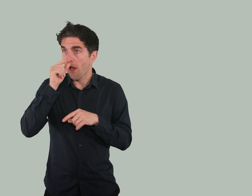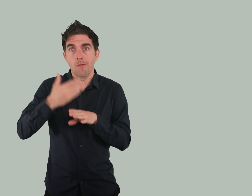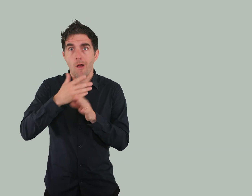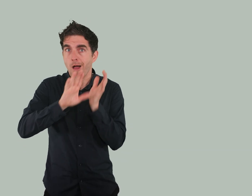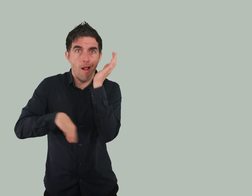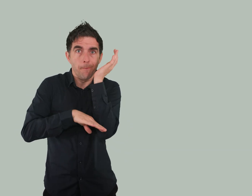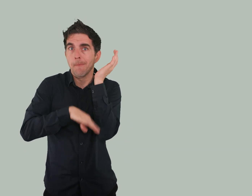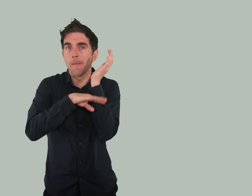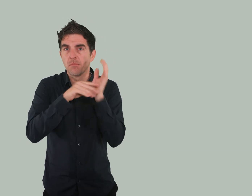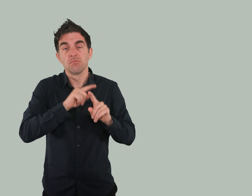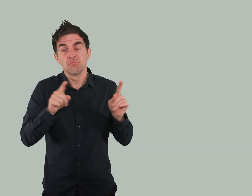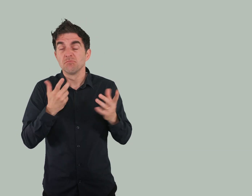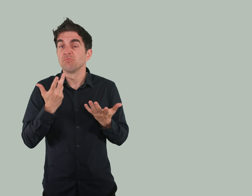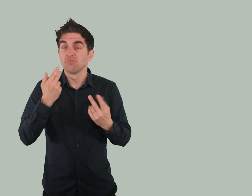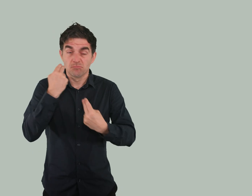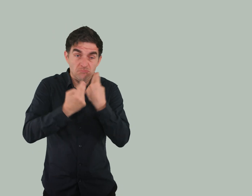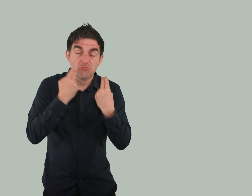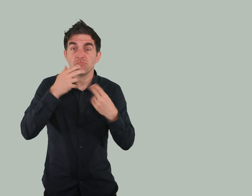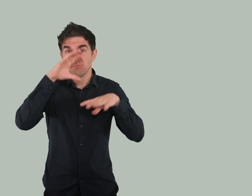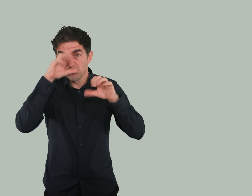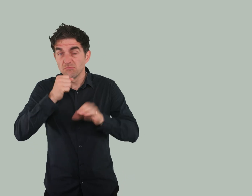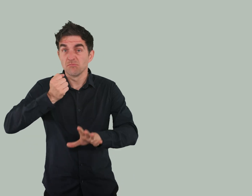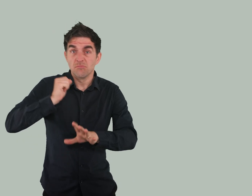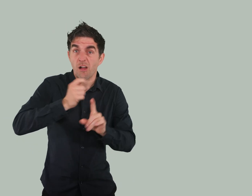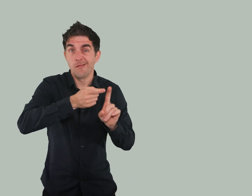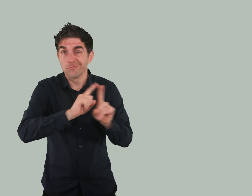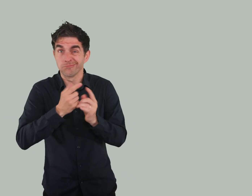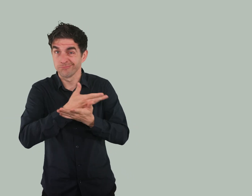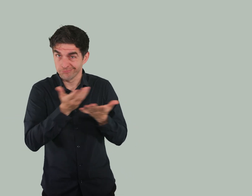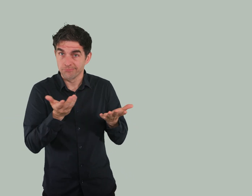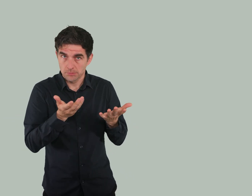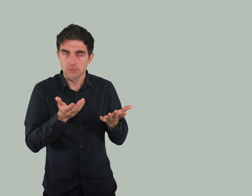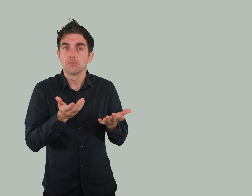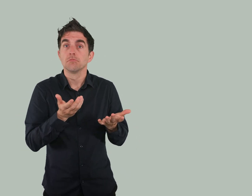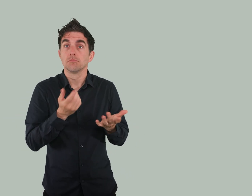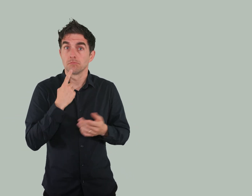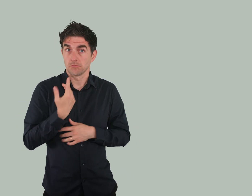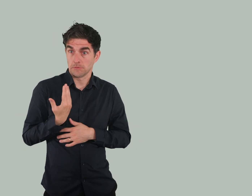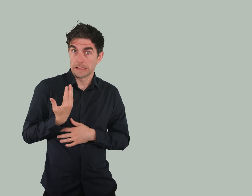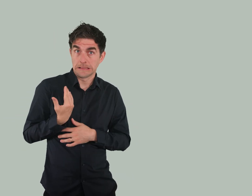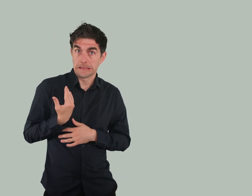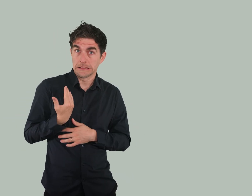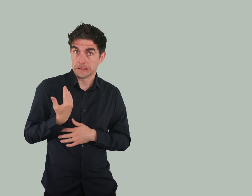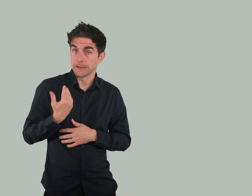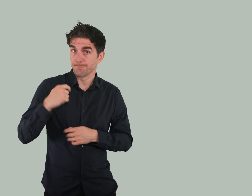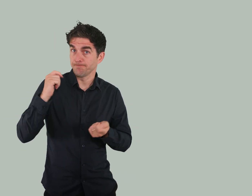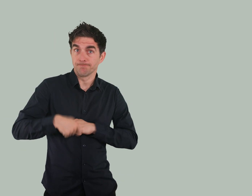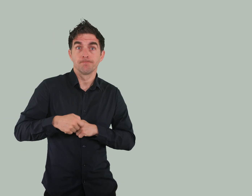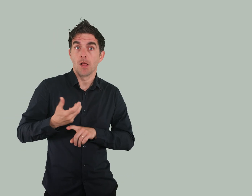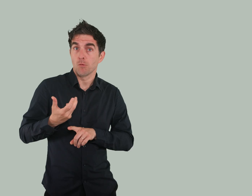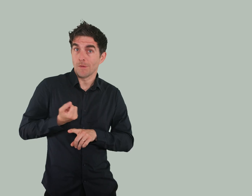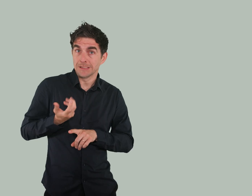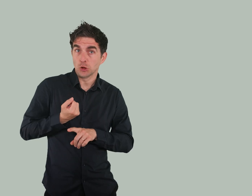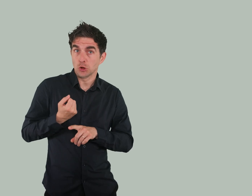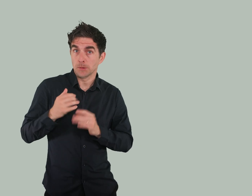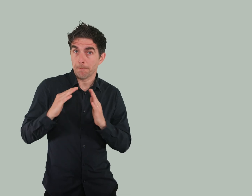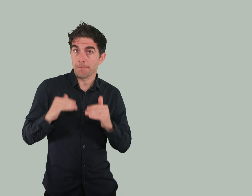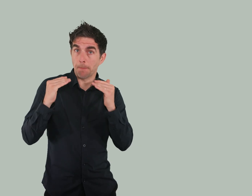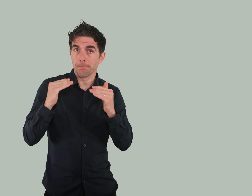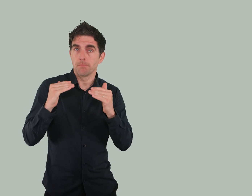such as hospitality, describe recent wage increases